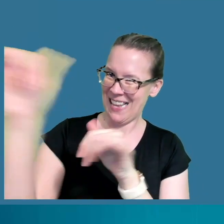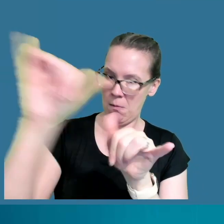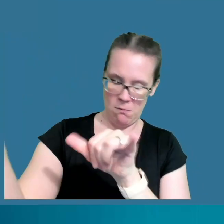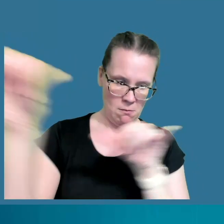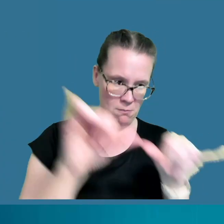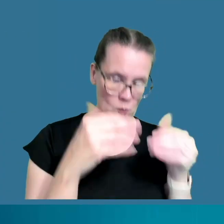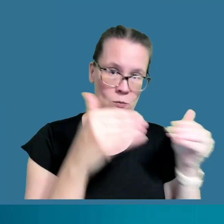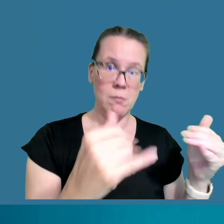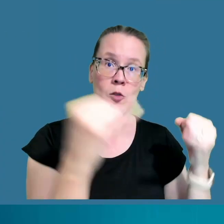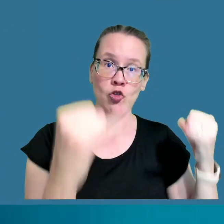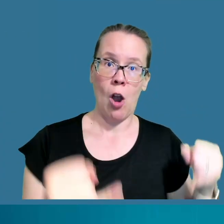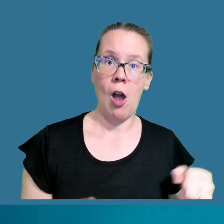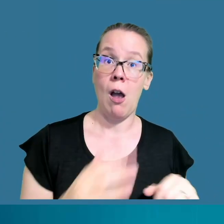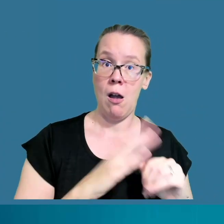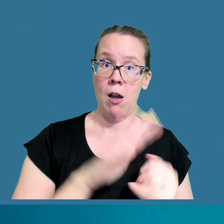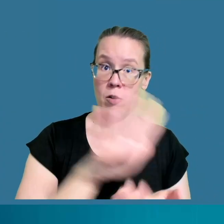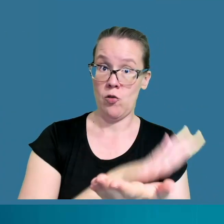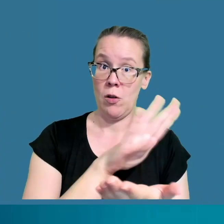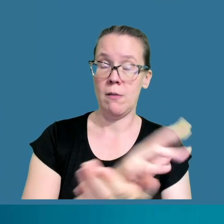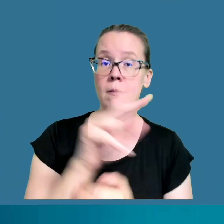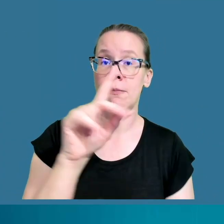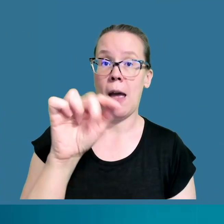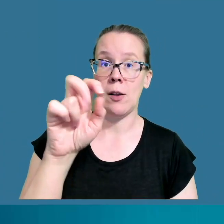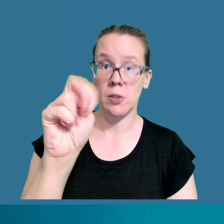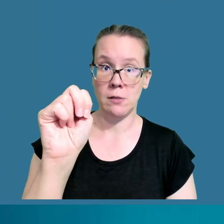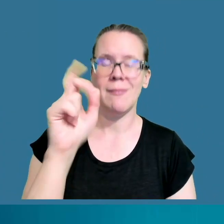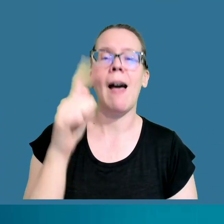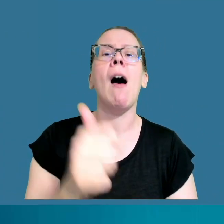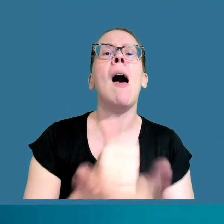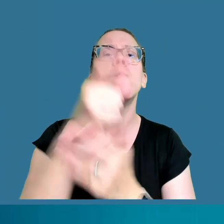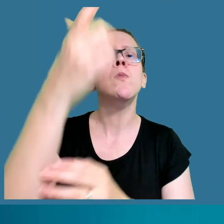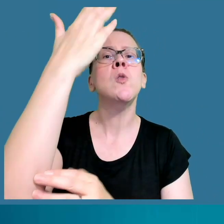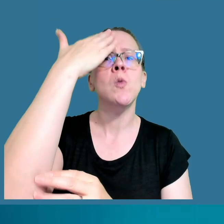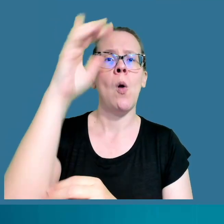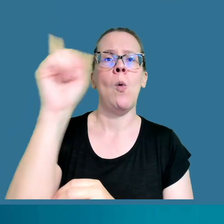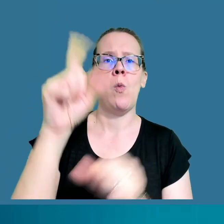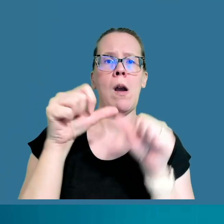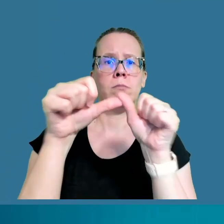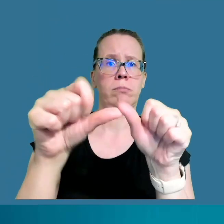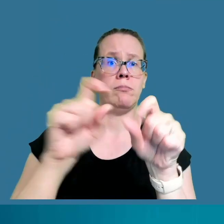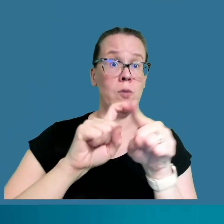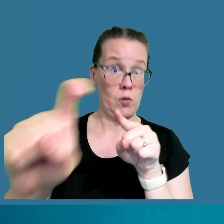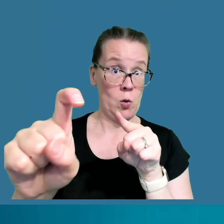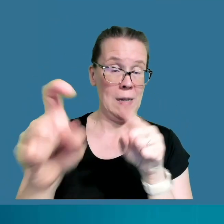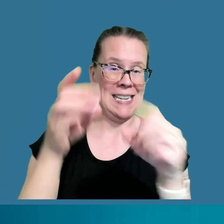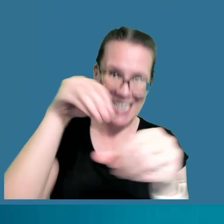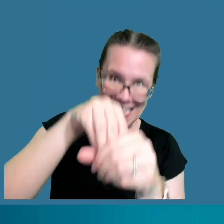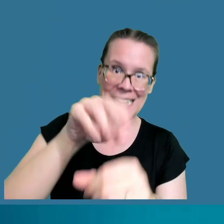it starts with piece number 13, and then at the bottom of 12, and on the side of 11. Um...and